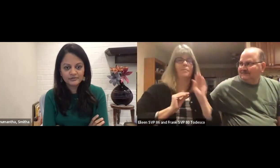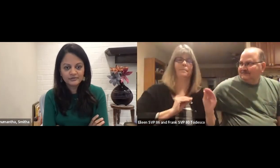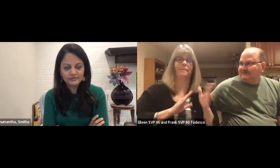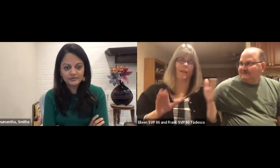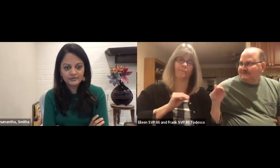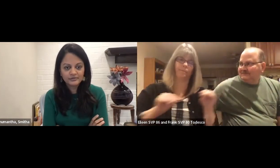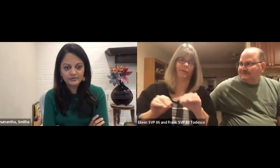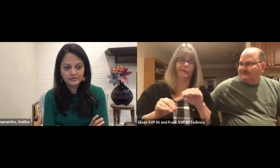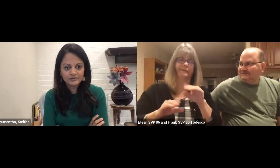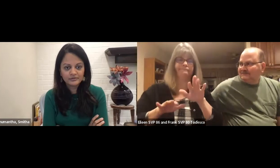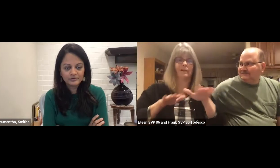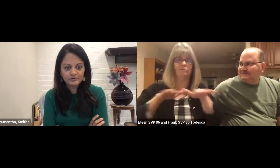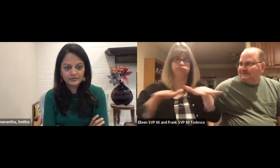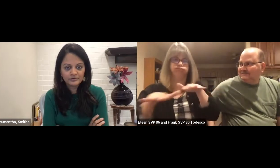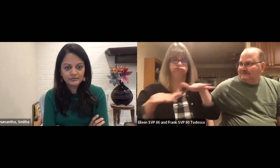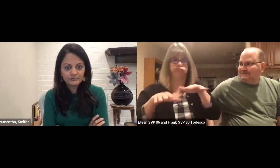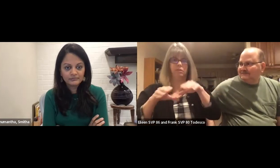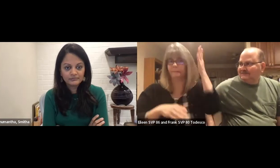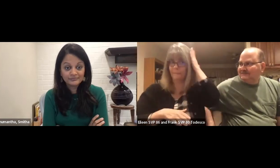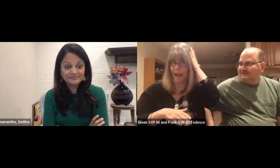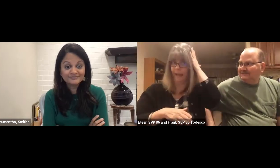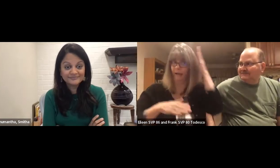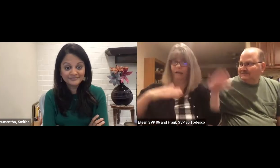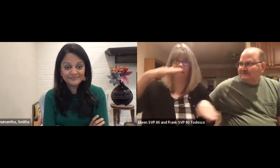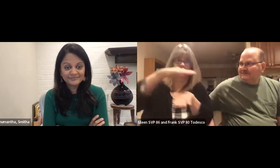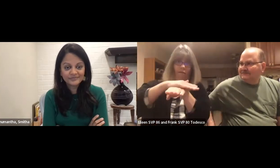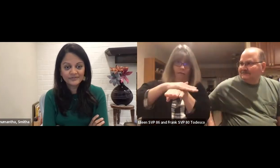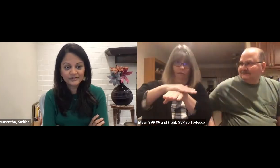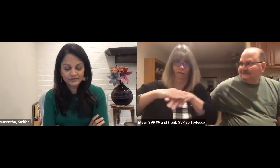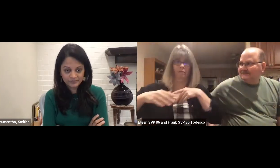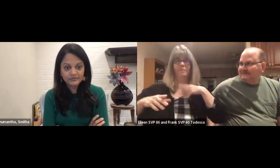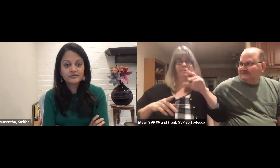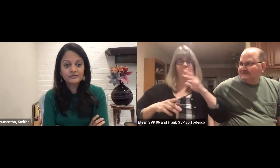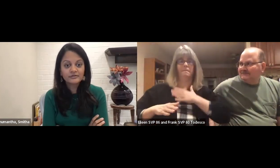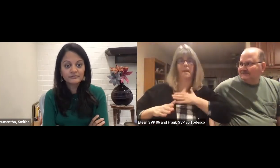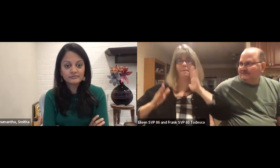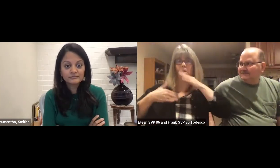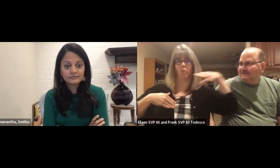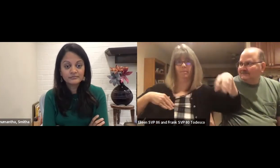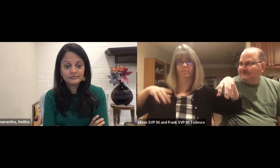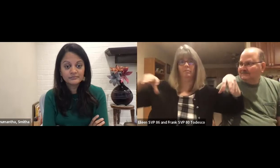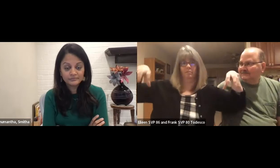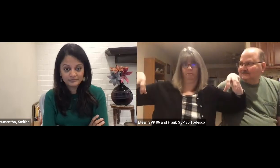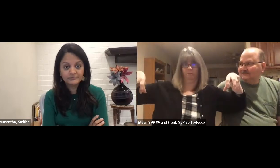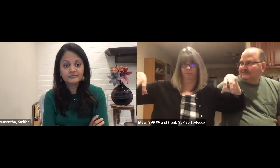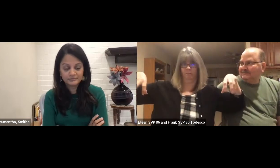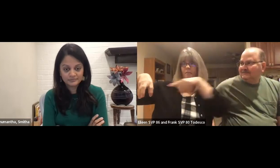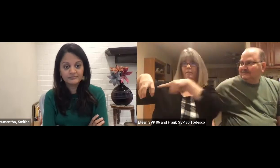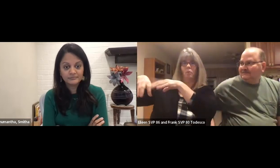We haven't installed it quite yet, but we plan on having a vibrating device underneath the bed,